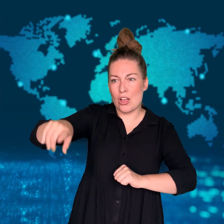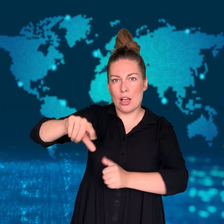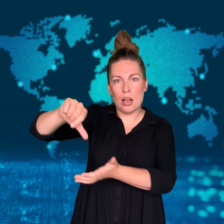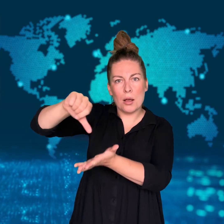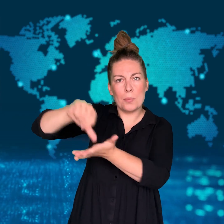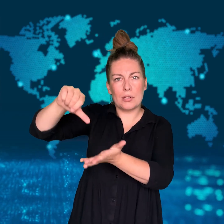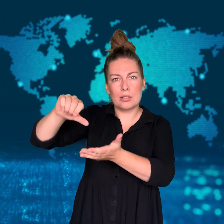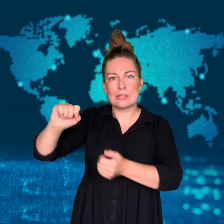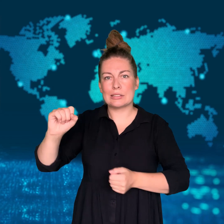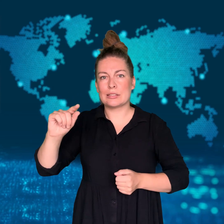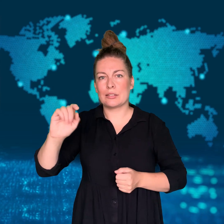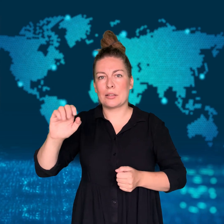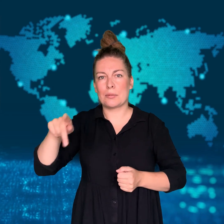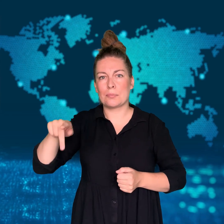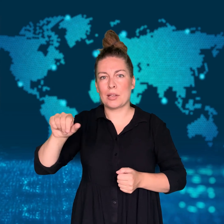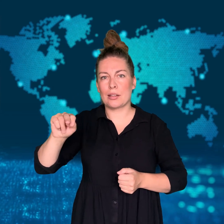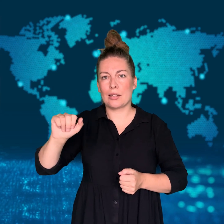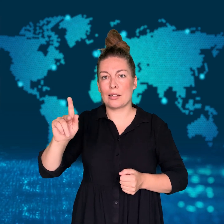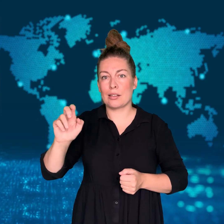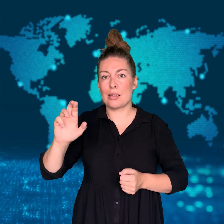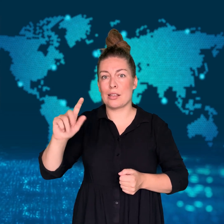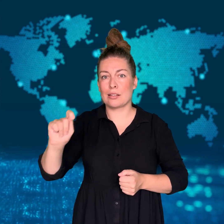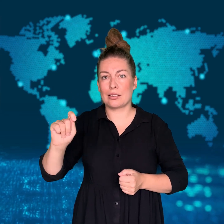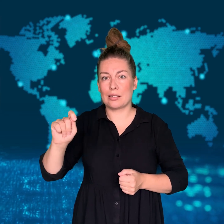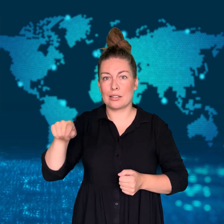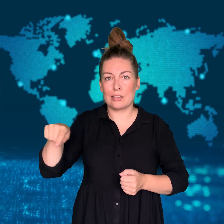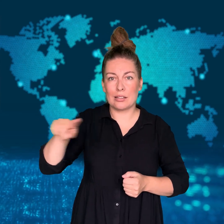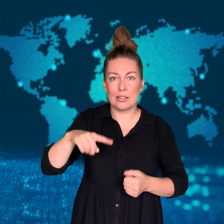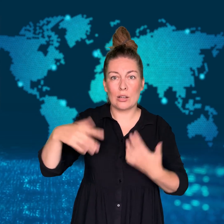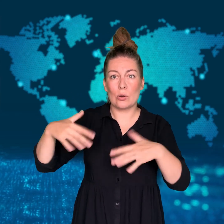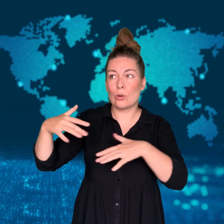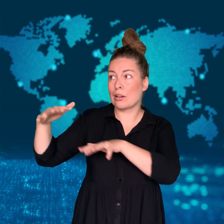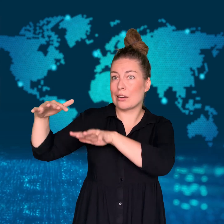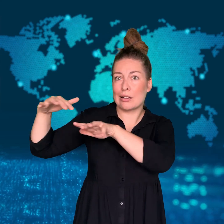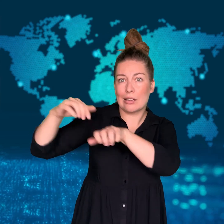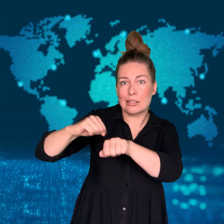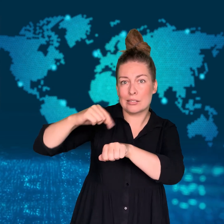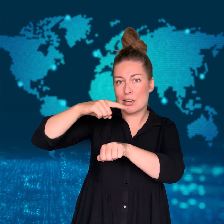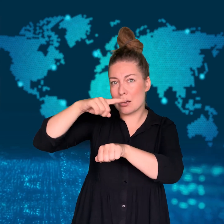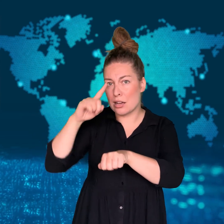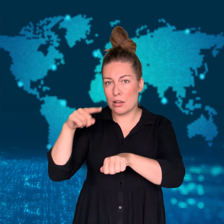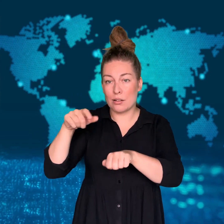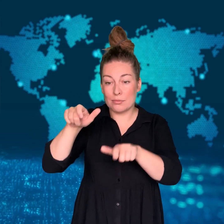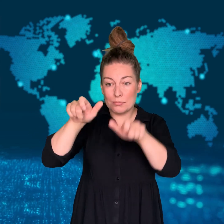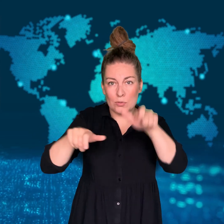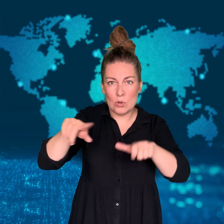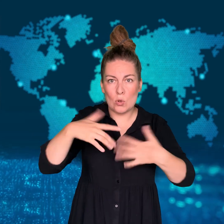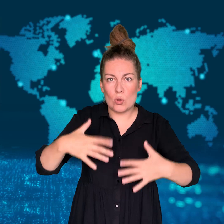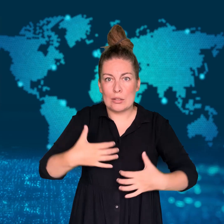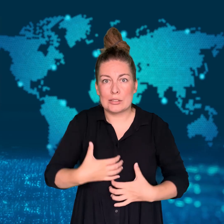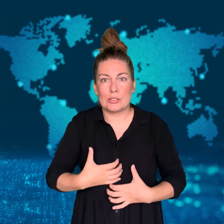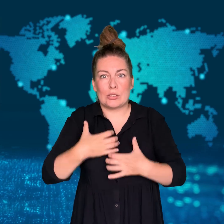Some people were fleeing in the back of open-topped trucks